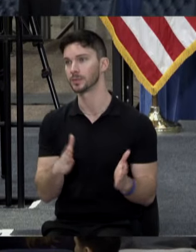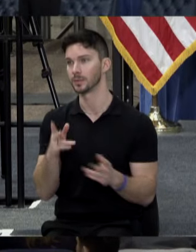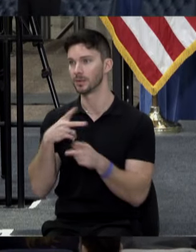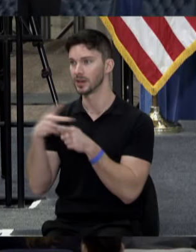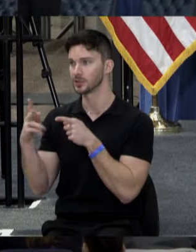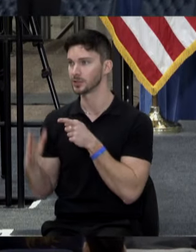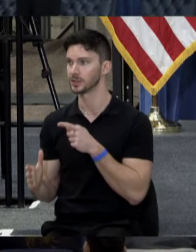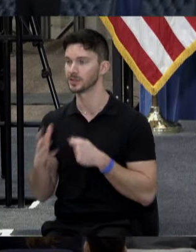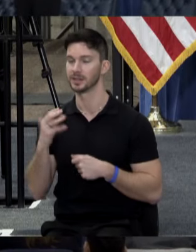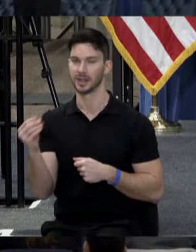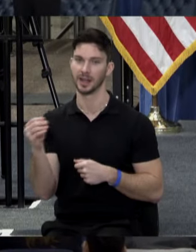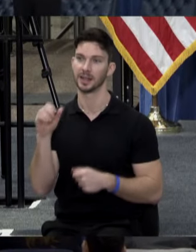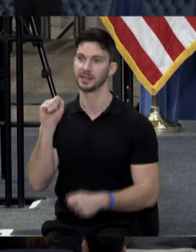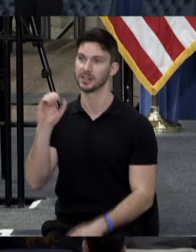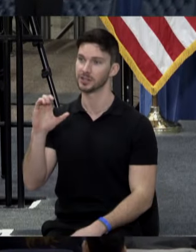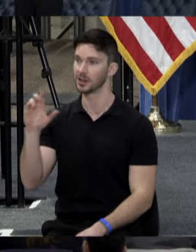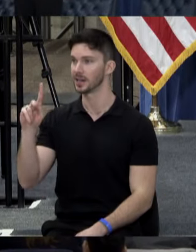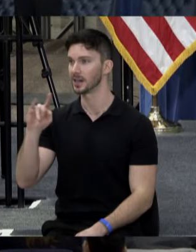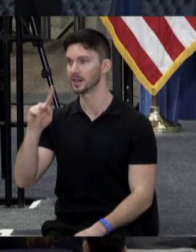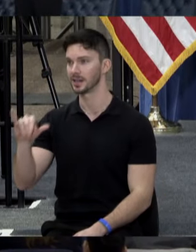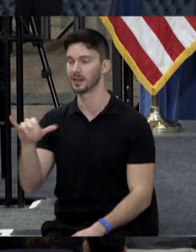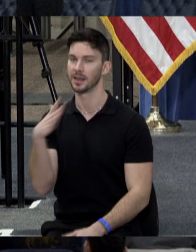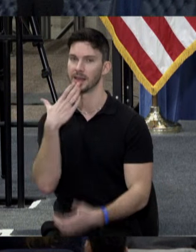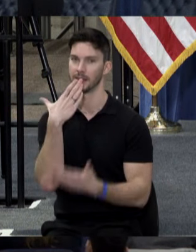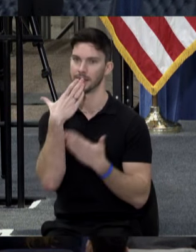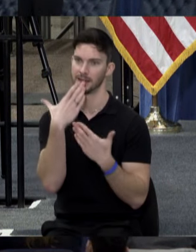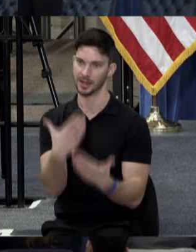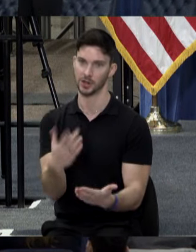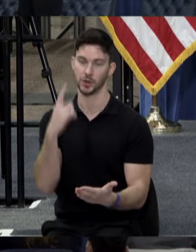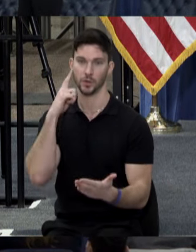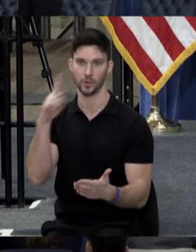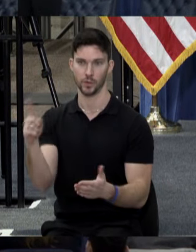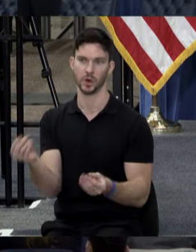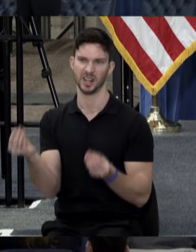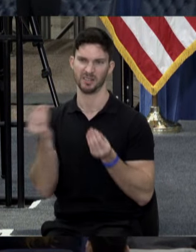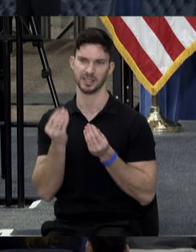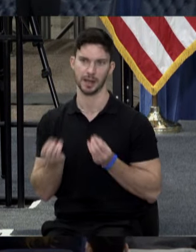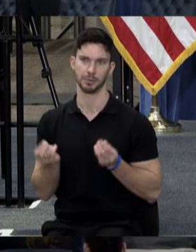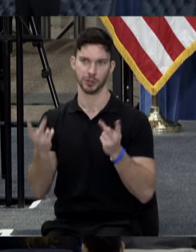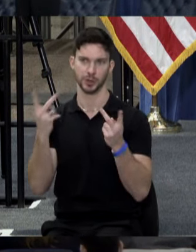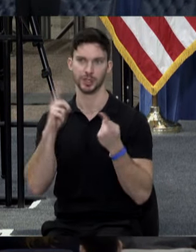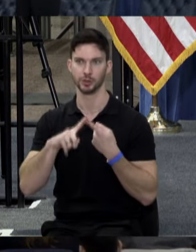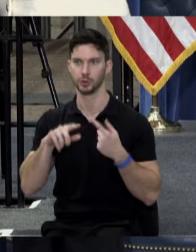And Secretary Kennedy, thank you for giving us the opportunity to continue this work.